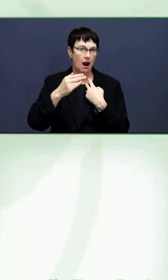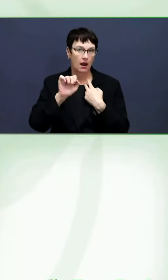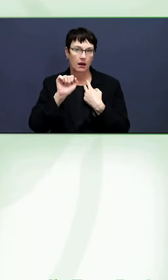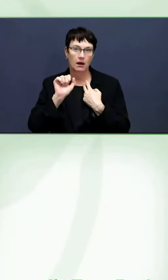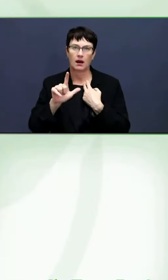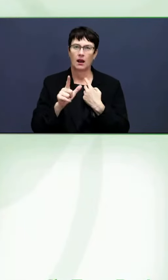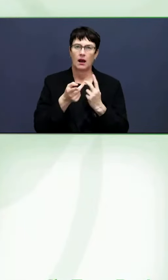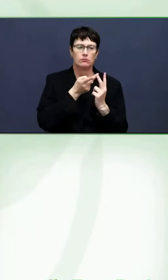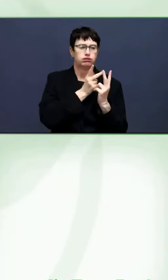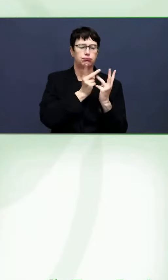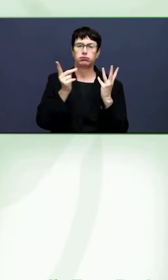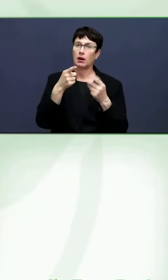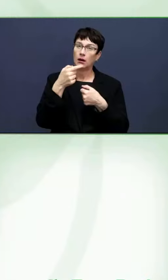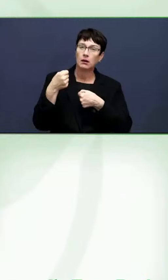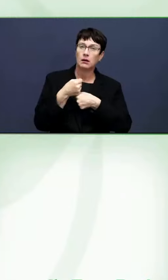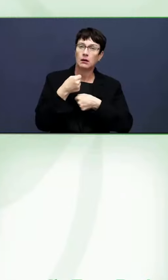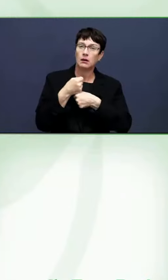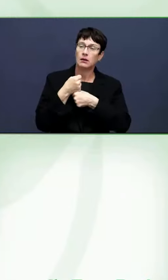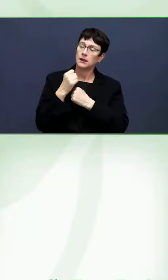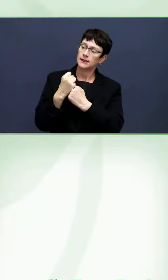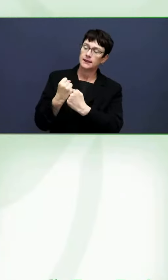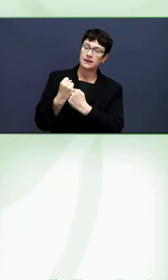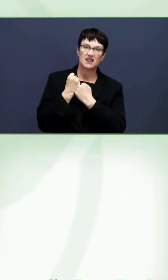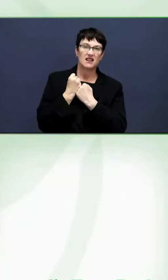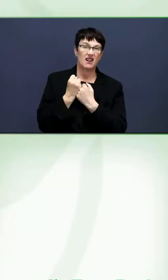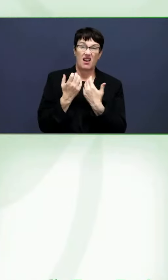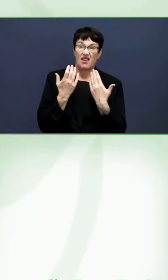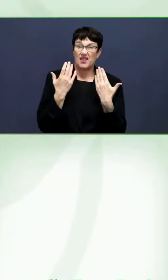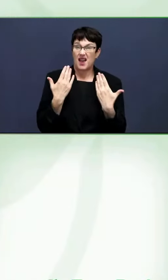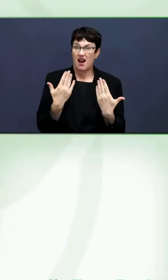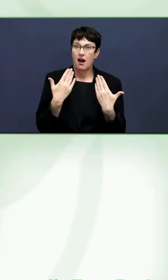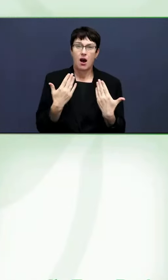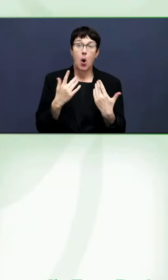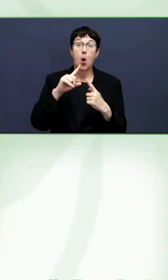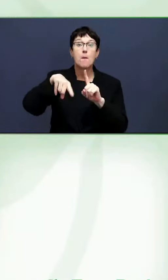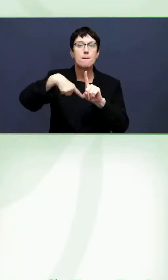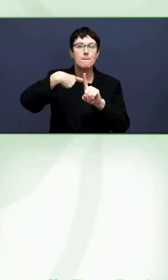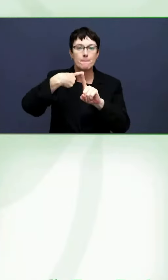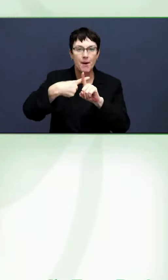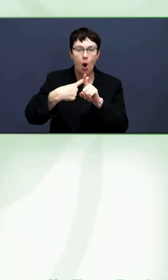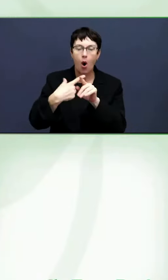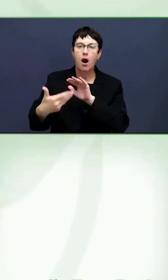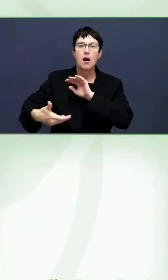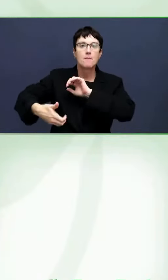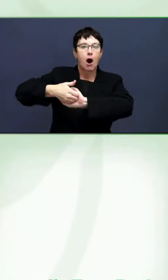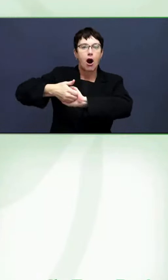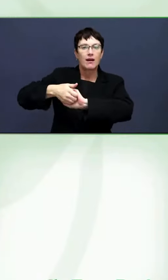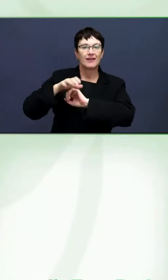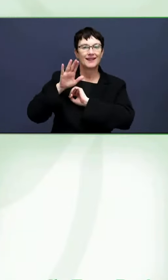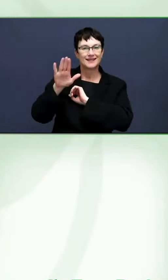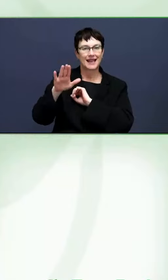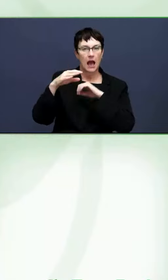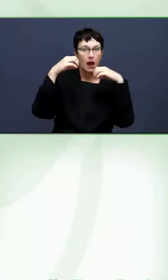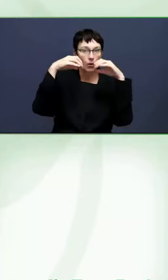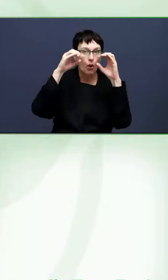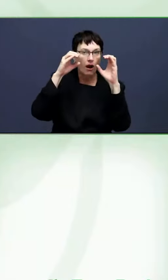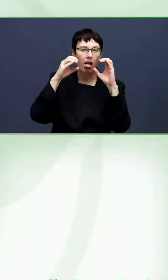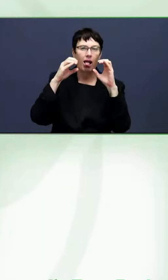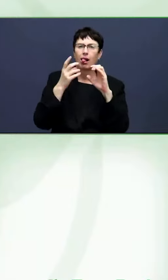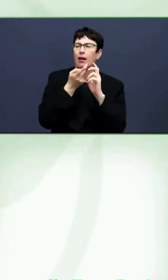spread these awards in our six countries. Thank you, Zero Project, Sunita and the rest of the team that are involved in making this